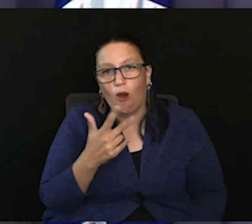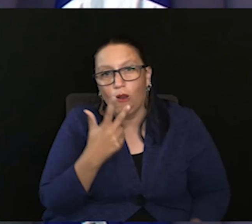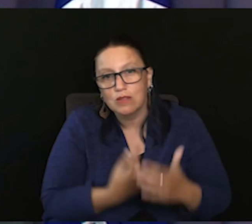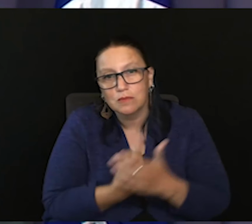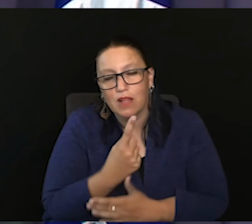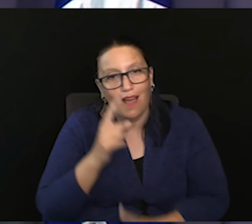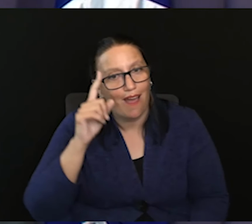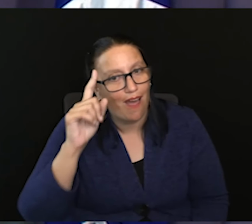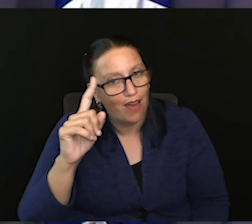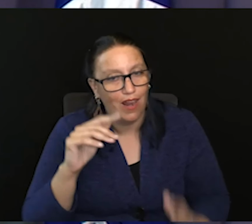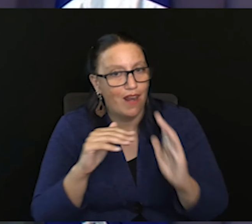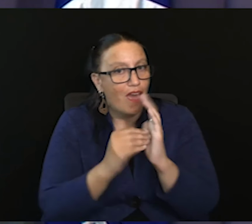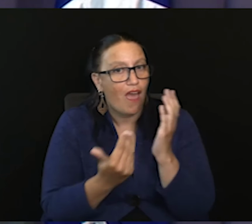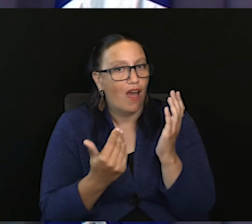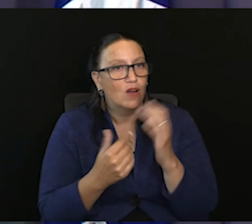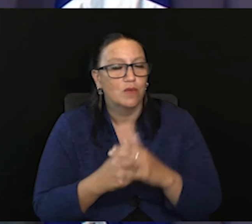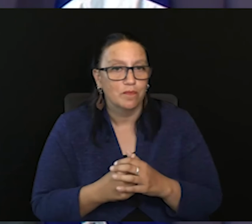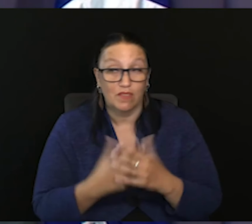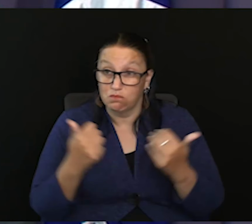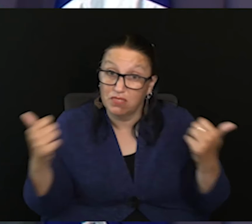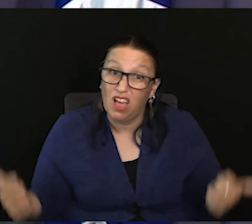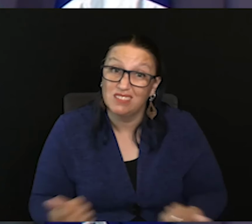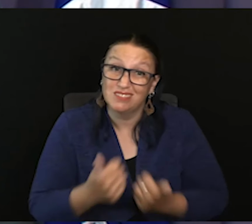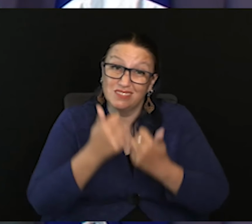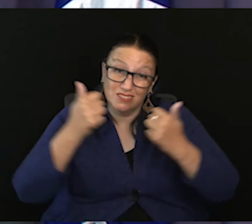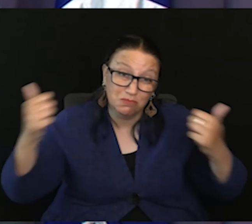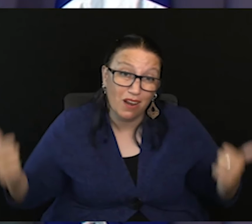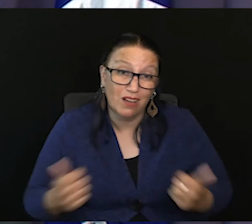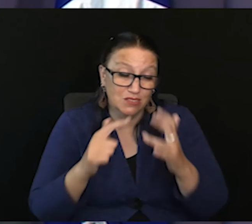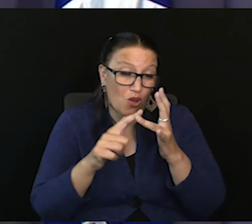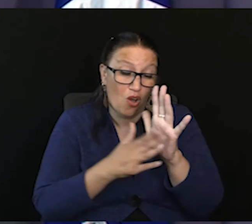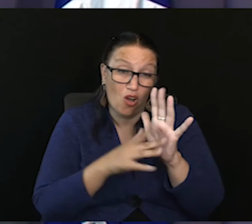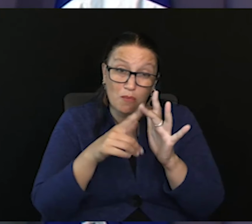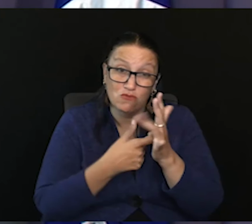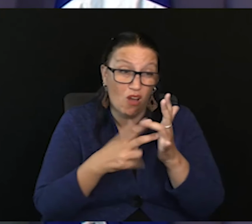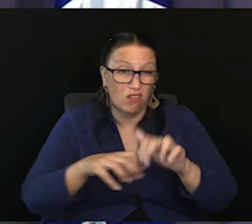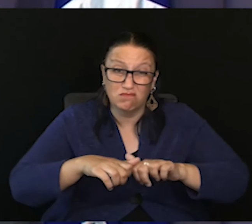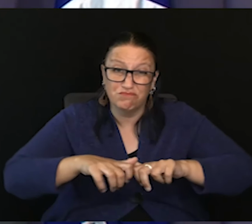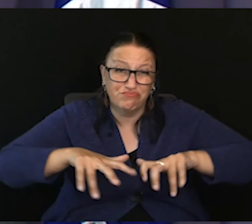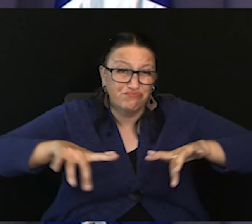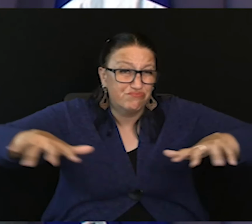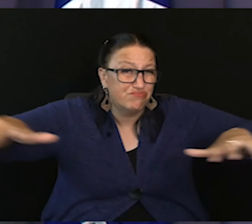A very different situation now. The RAT test you have with the pressure and frequency of Omicron we have now means that